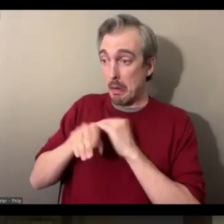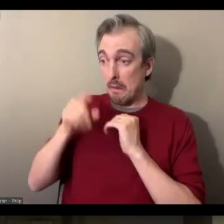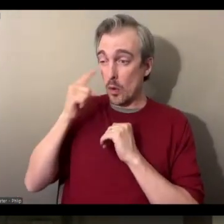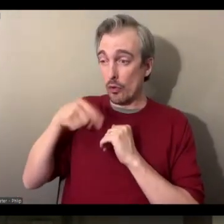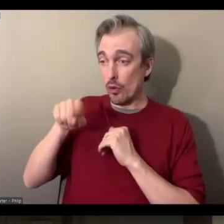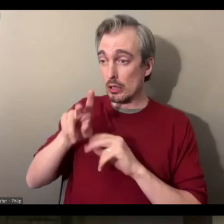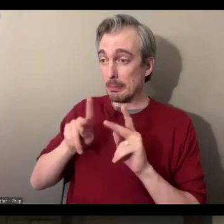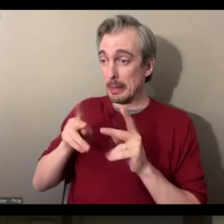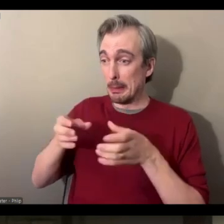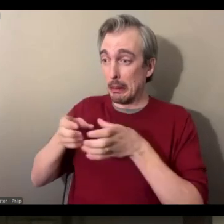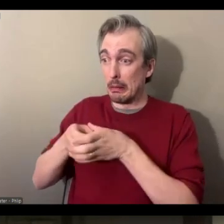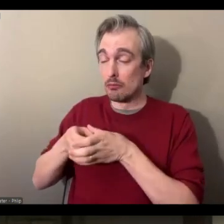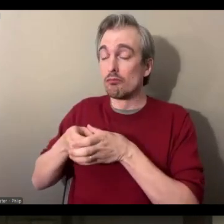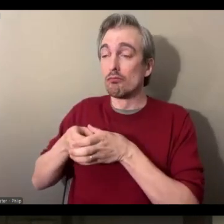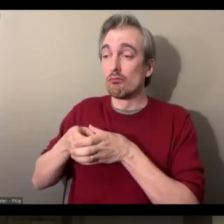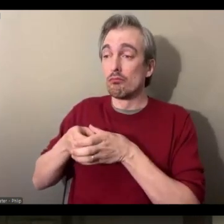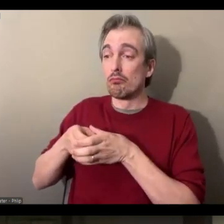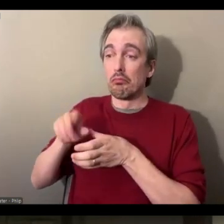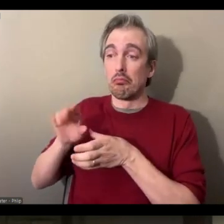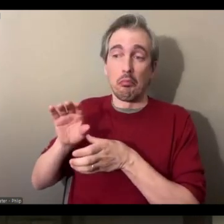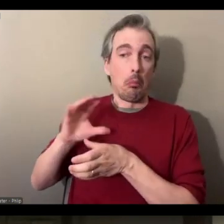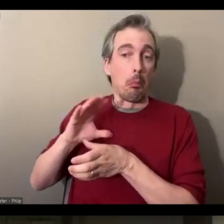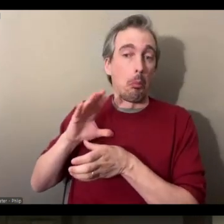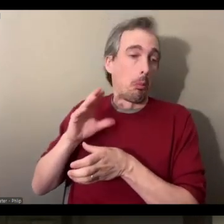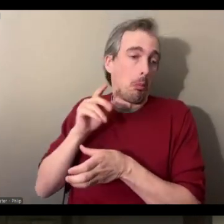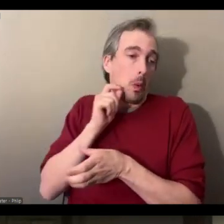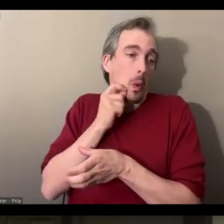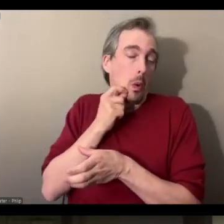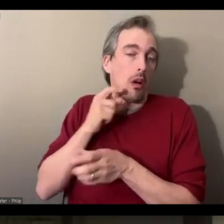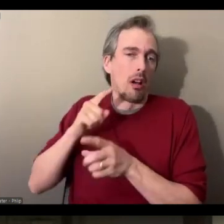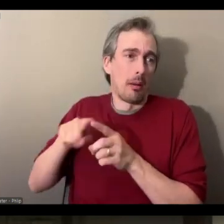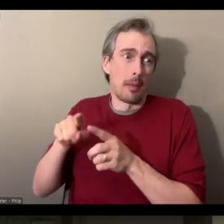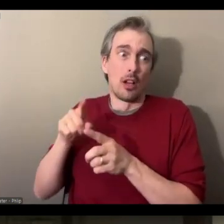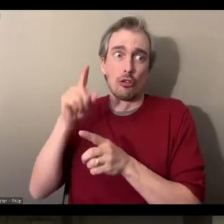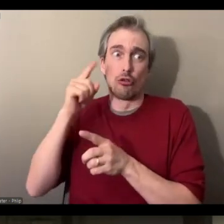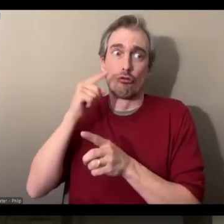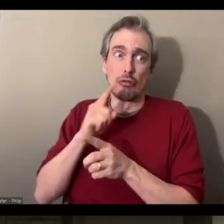for everybody. And that's the way that we really like to think about accessibility. And that's the